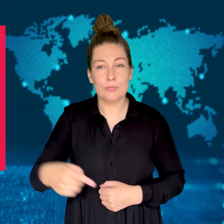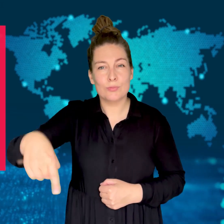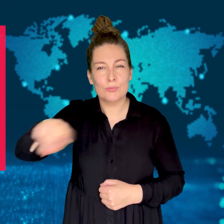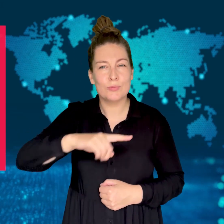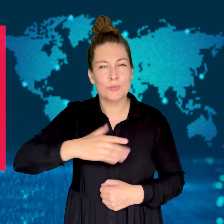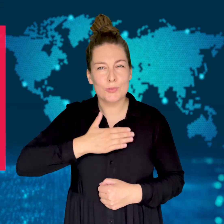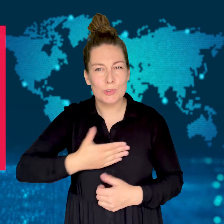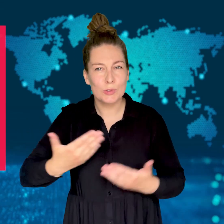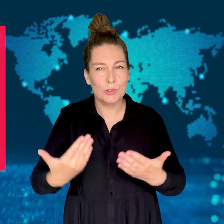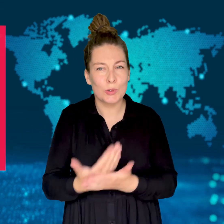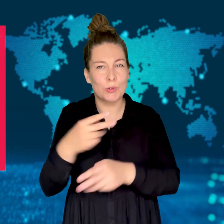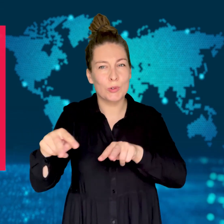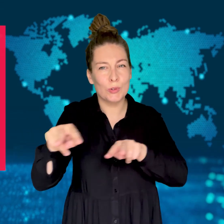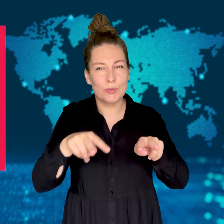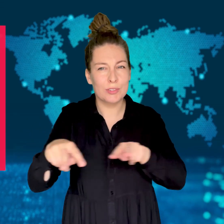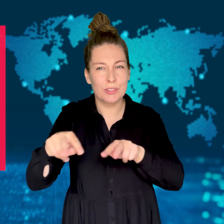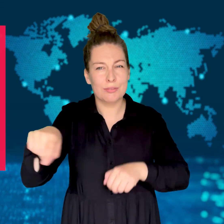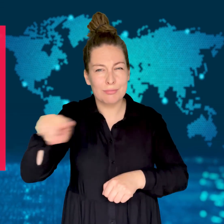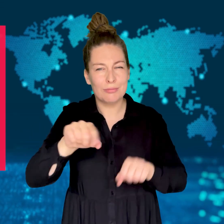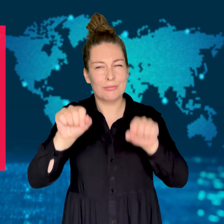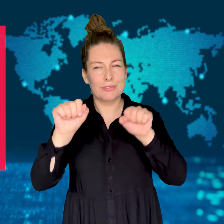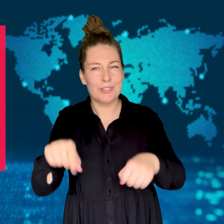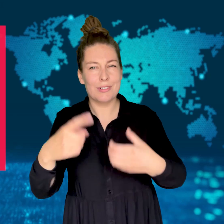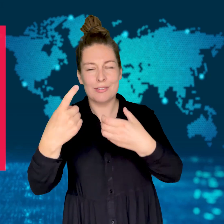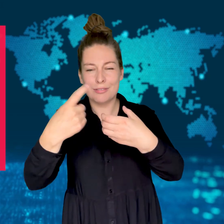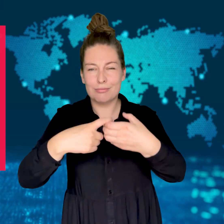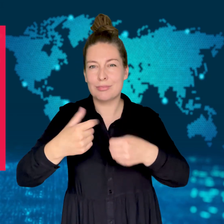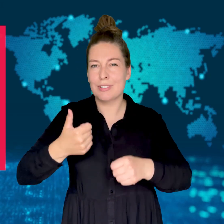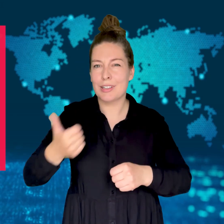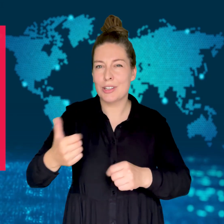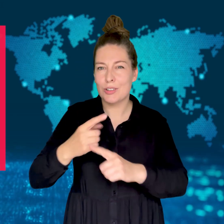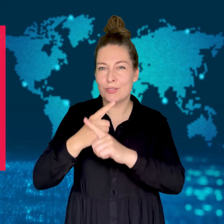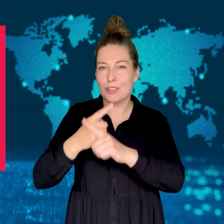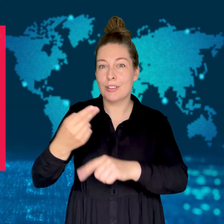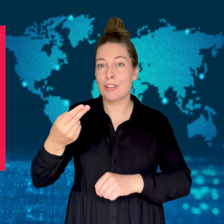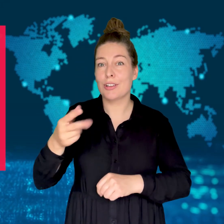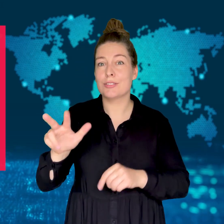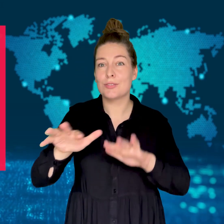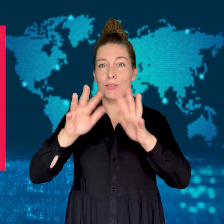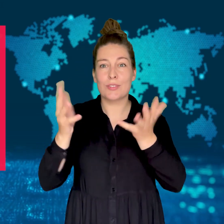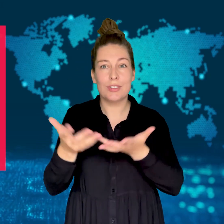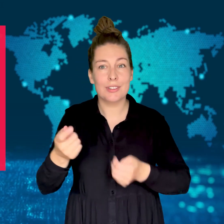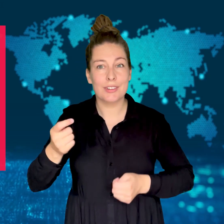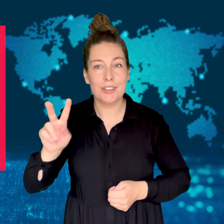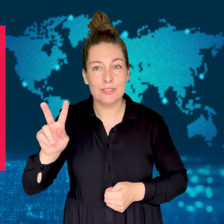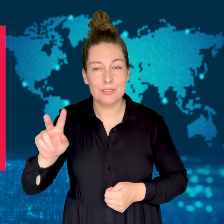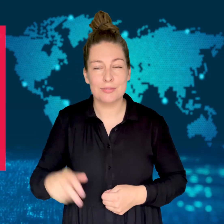Don't forget to subscribe, like, and follow H3 World TV to get new video updates!